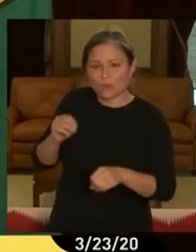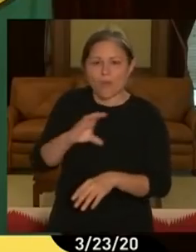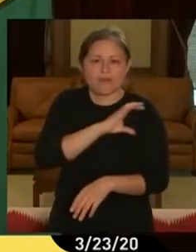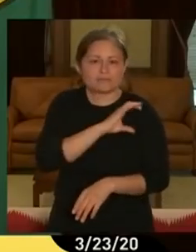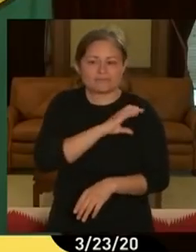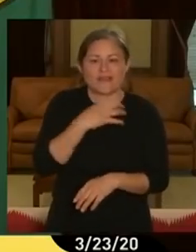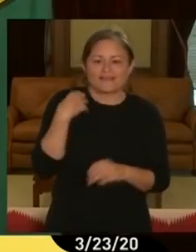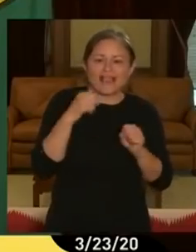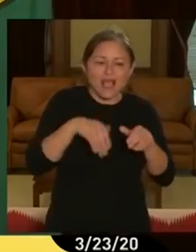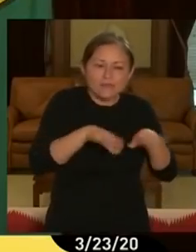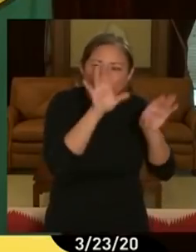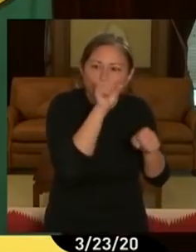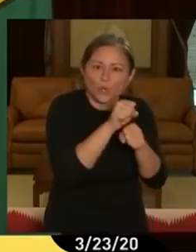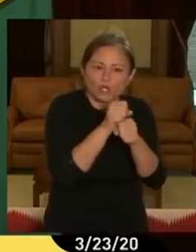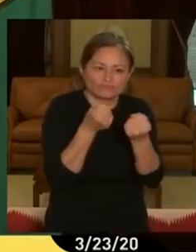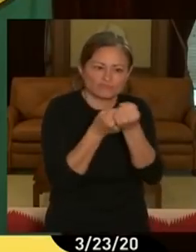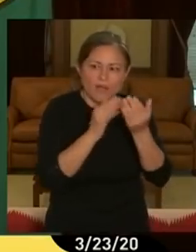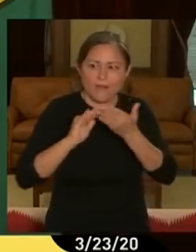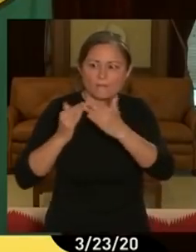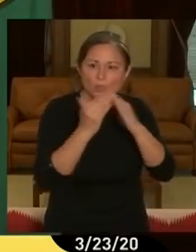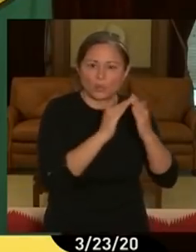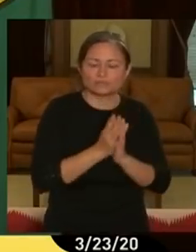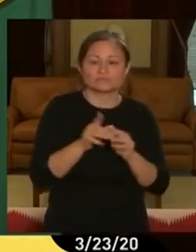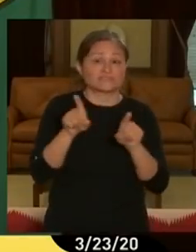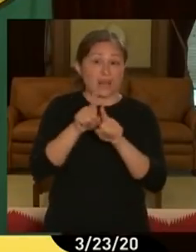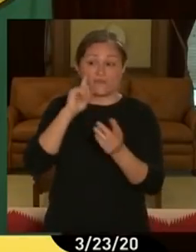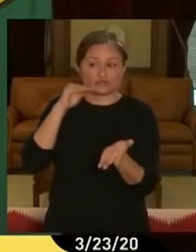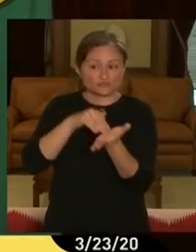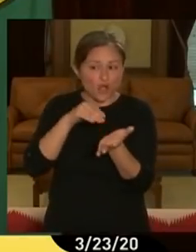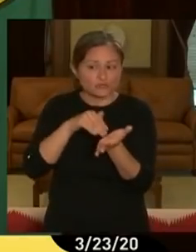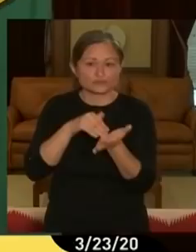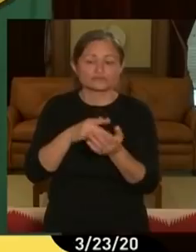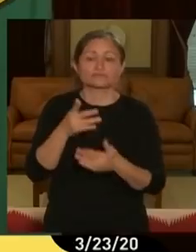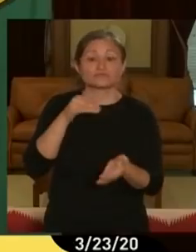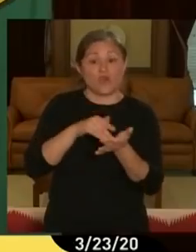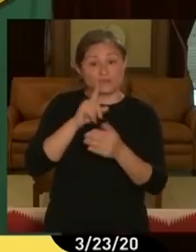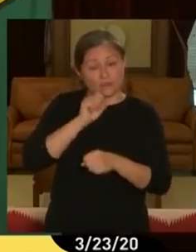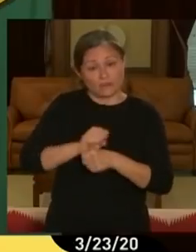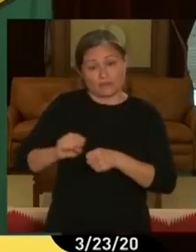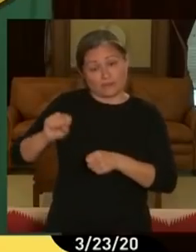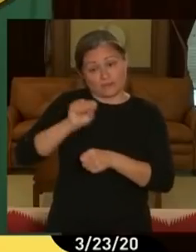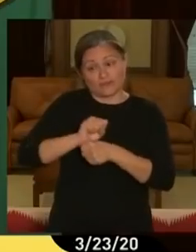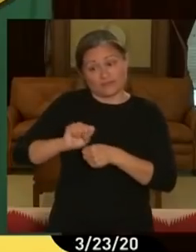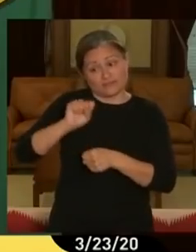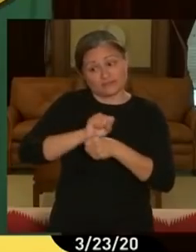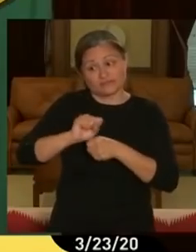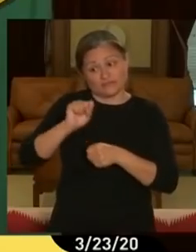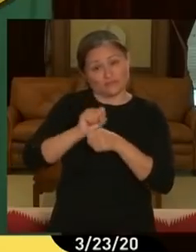FIRST RESPONDERS AND MEDICAL WORKERS. PROFESSIONALS AND THE MEDICAL FRONT WHO ARE UNDER ENORMOUS